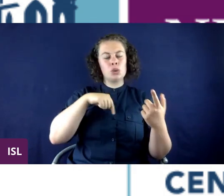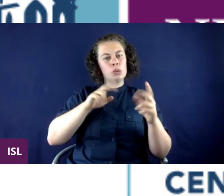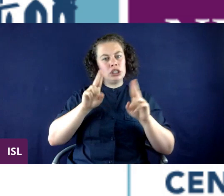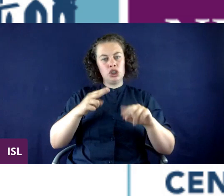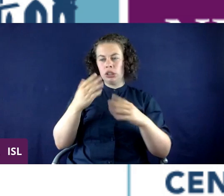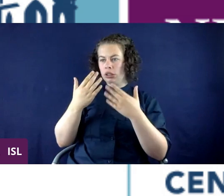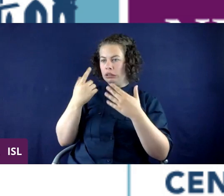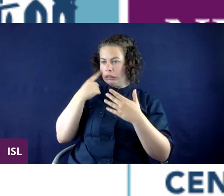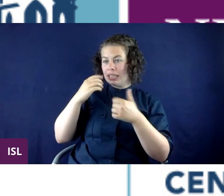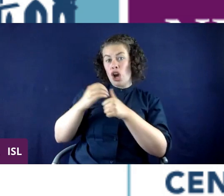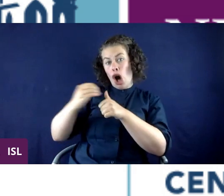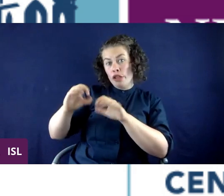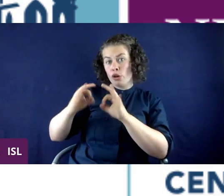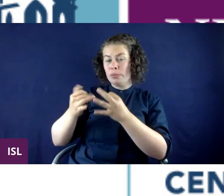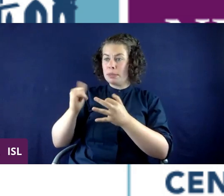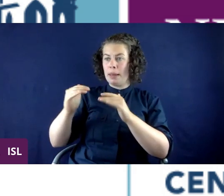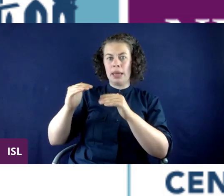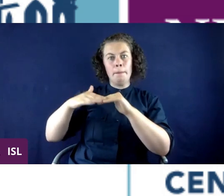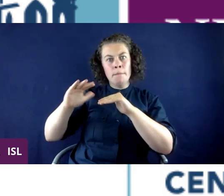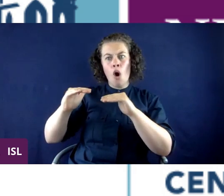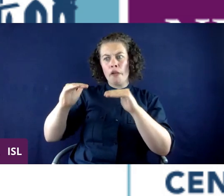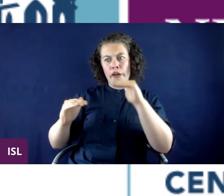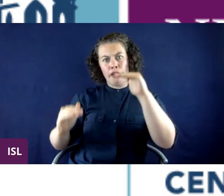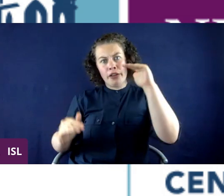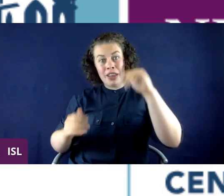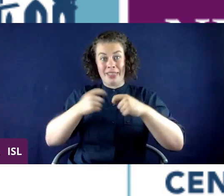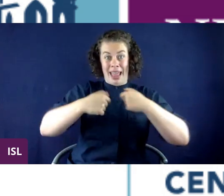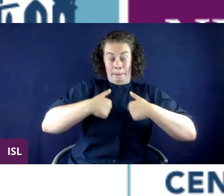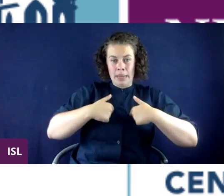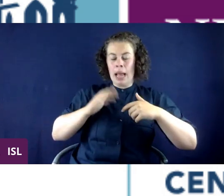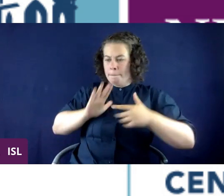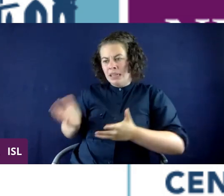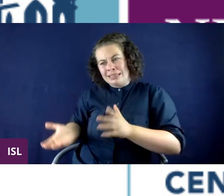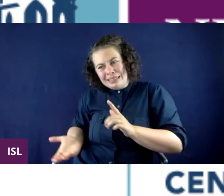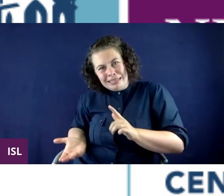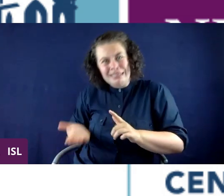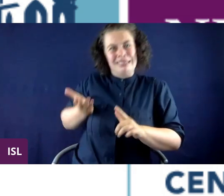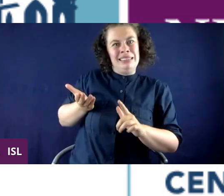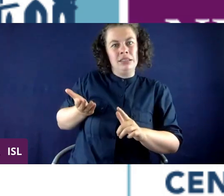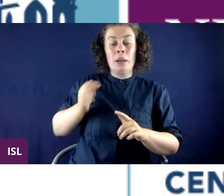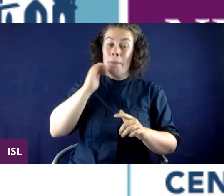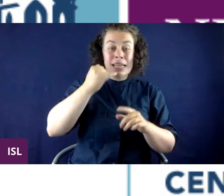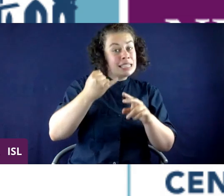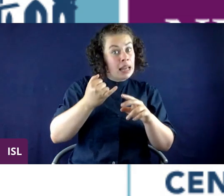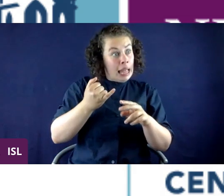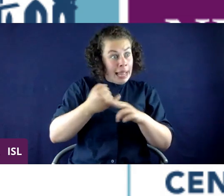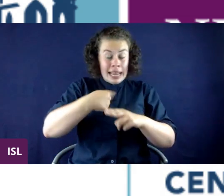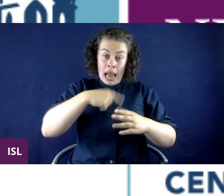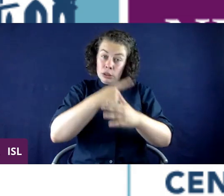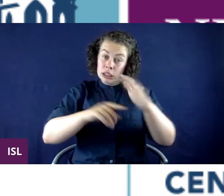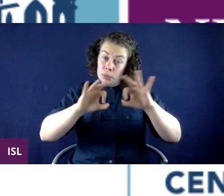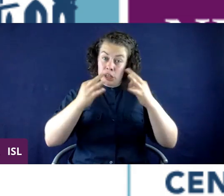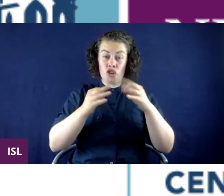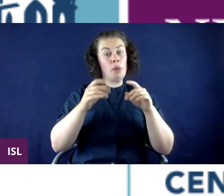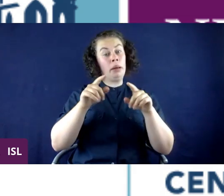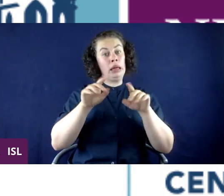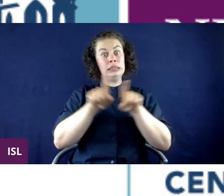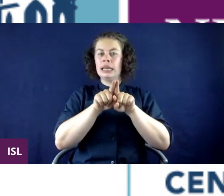we need to be in a more disempowered position because, like it or not, there is a hierarchy with in the movement